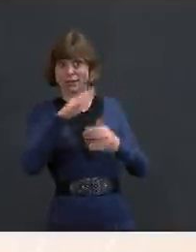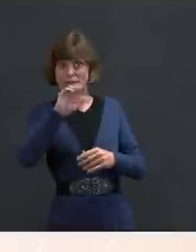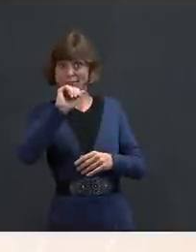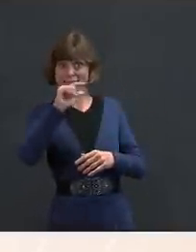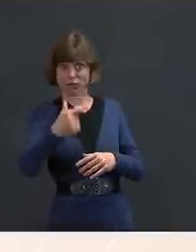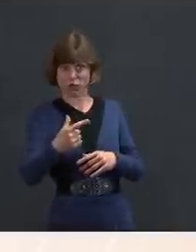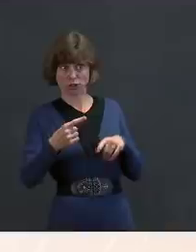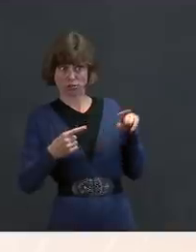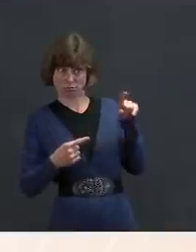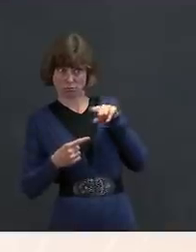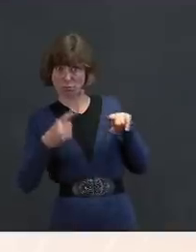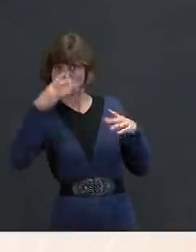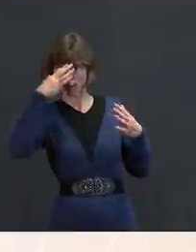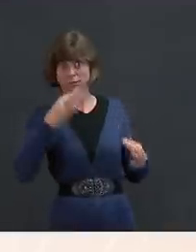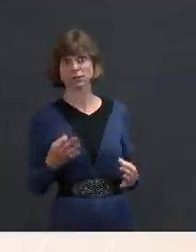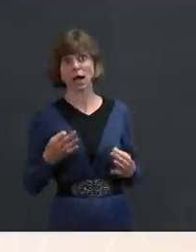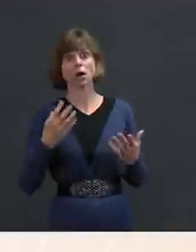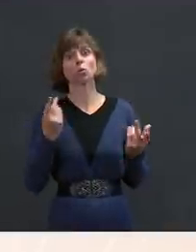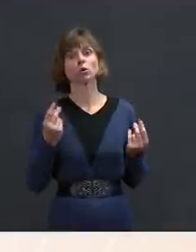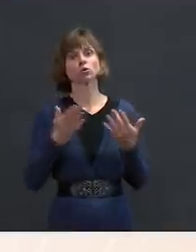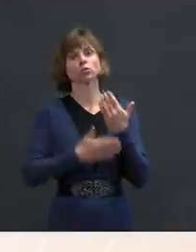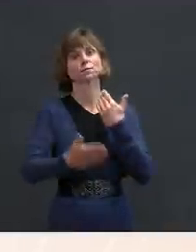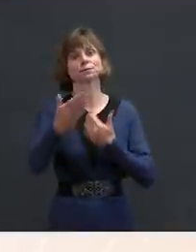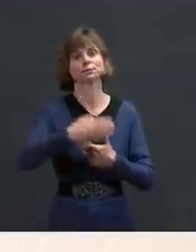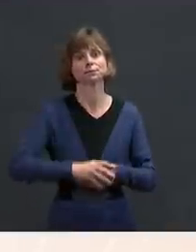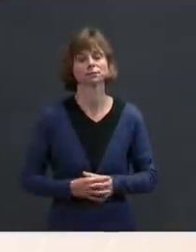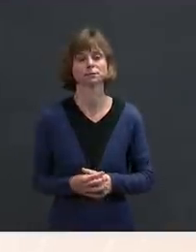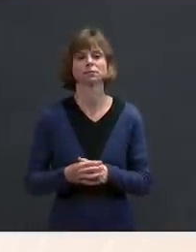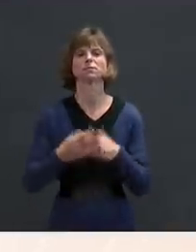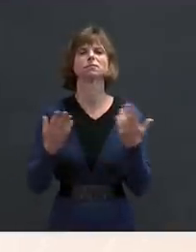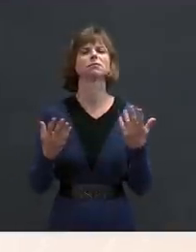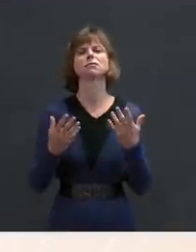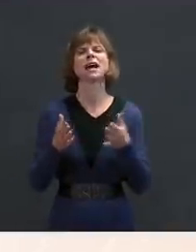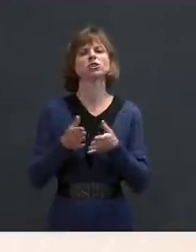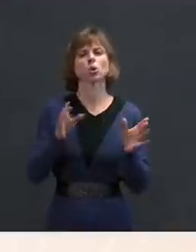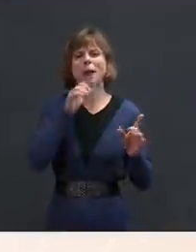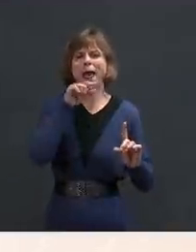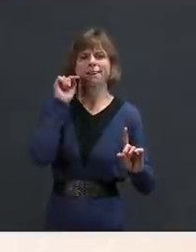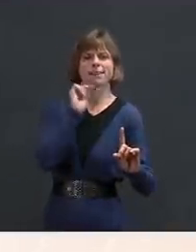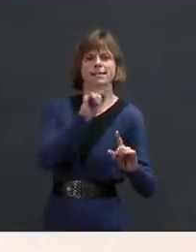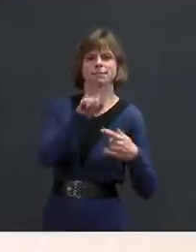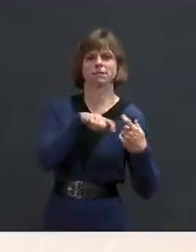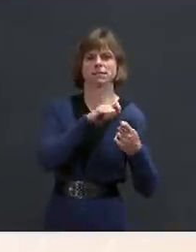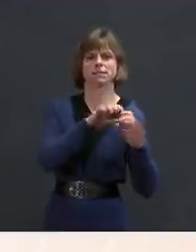to make a determination on the path forward. The Press: But just in general on that -- not about this specific case -- but can you just explain --